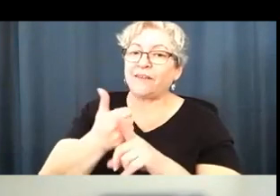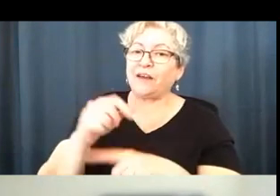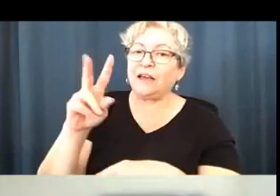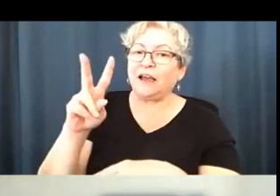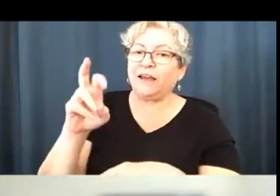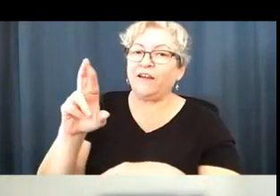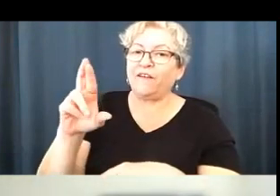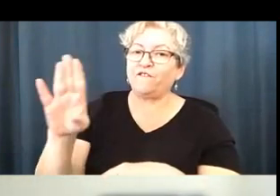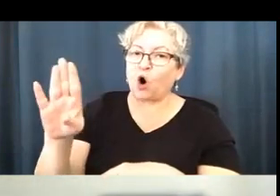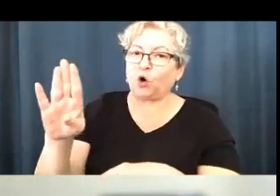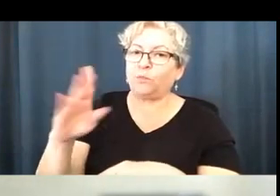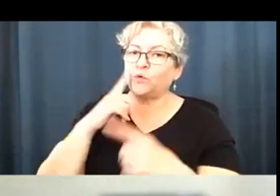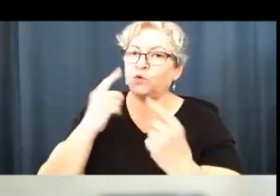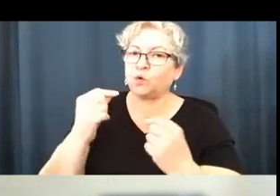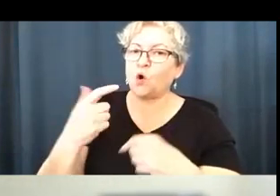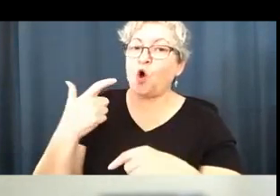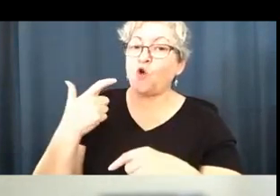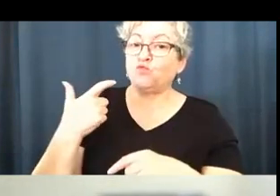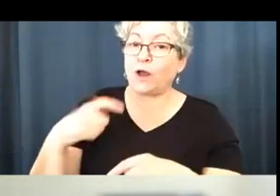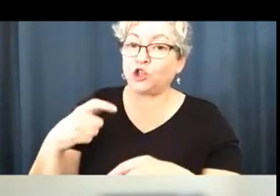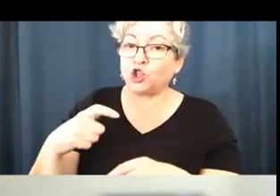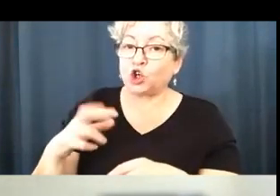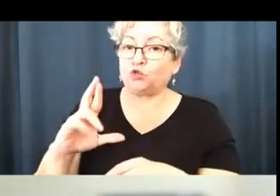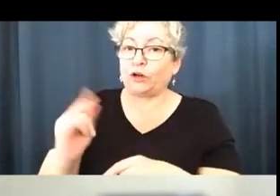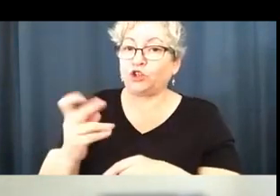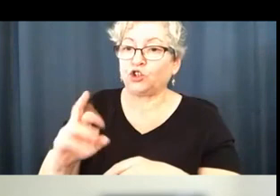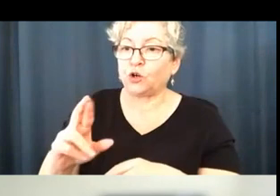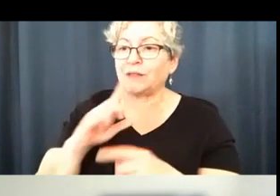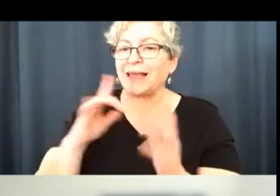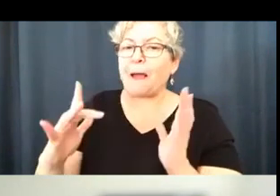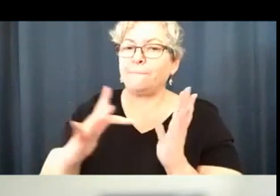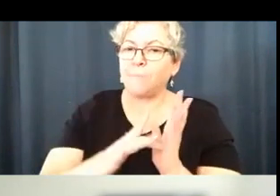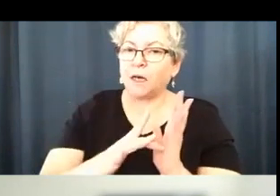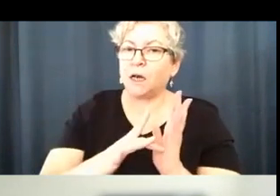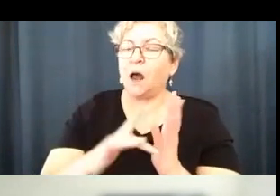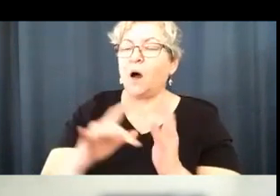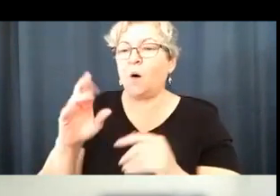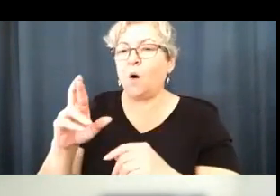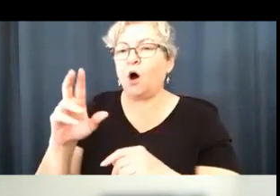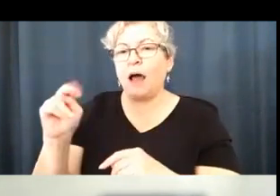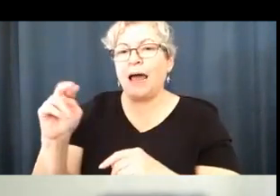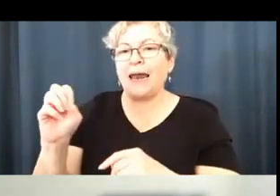So register and usually that's a button, or it should be a noun of what it is.